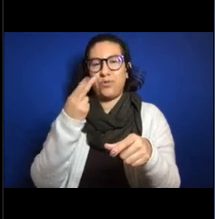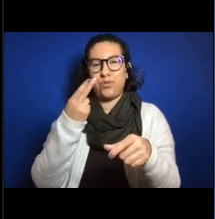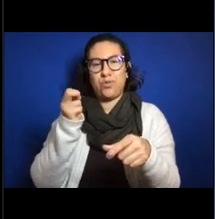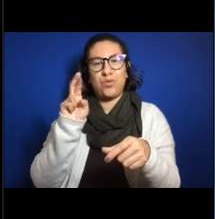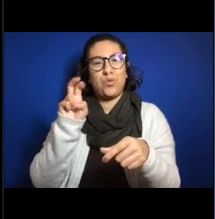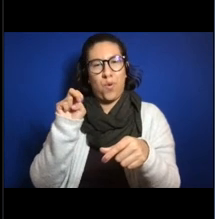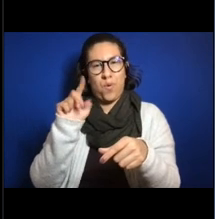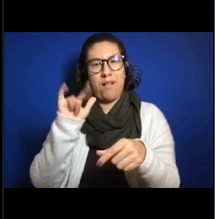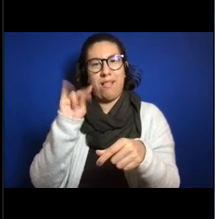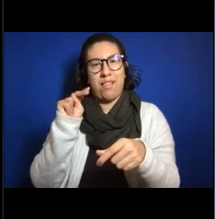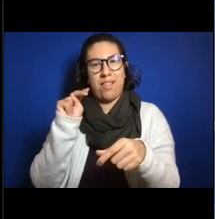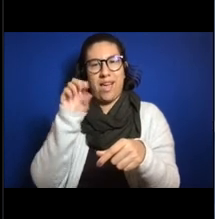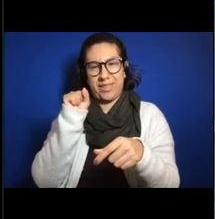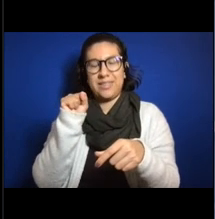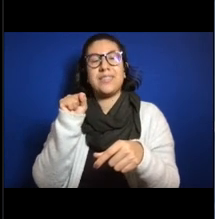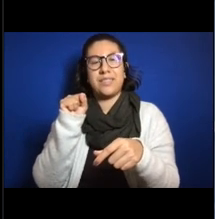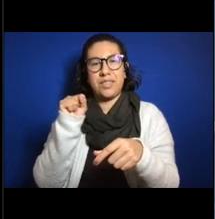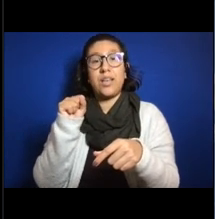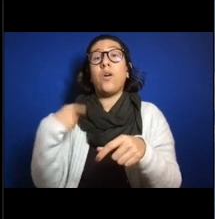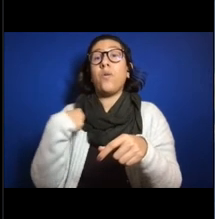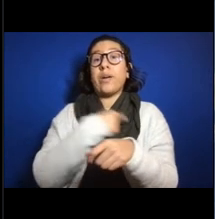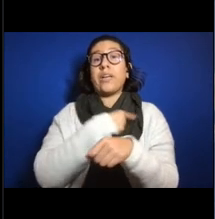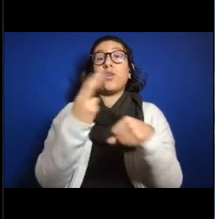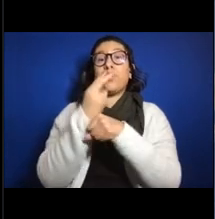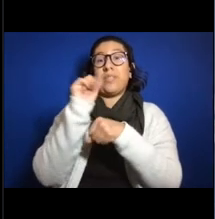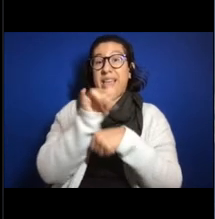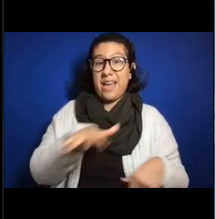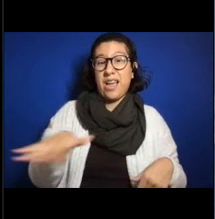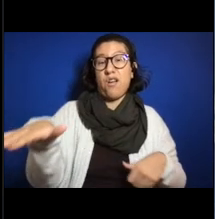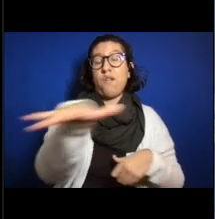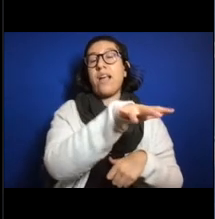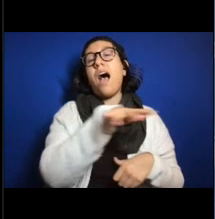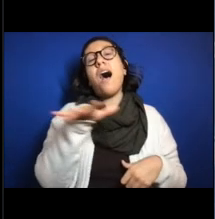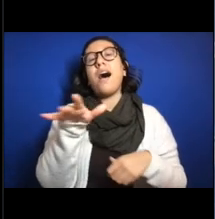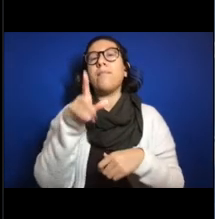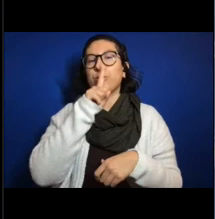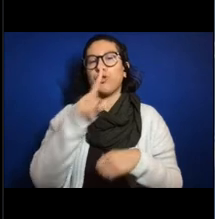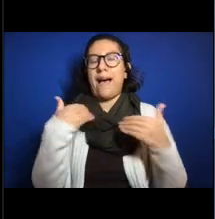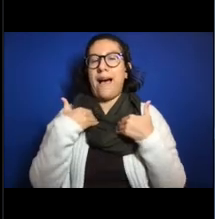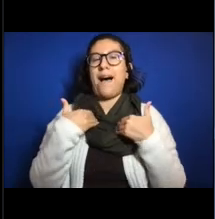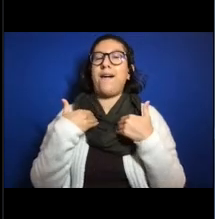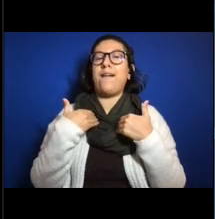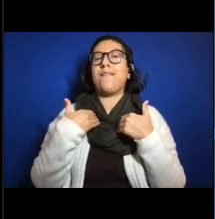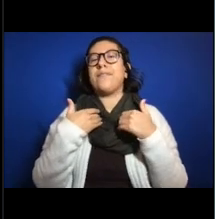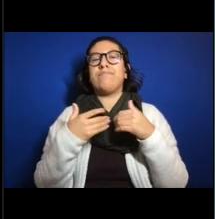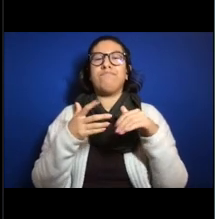where currently we using this space to dock boats. It's one of the most polluted water bodies